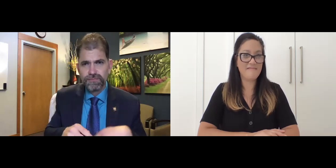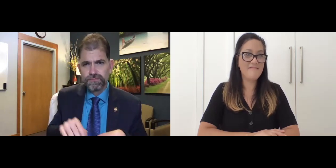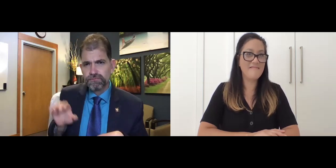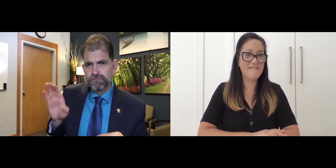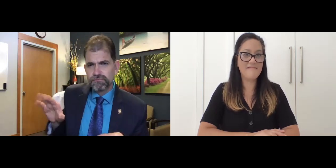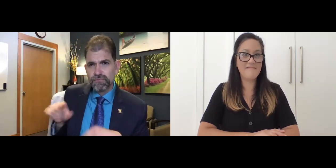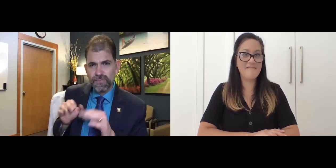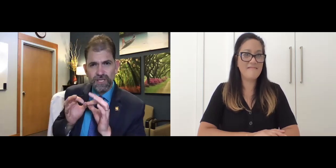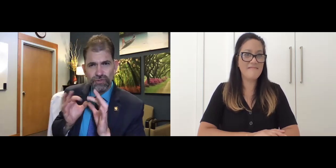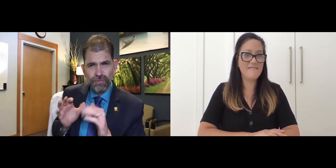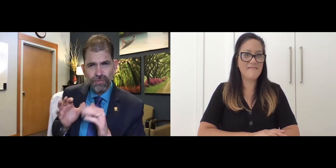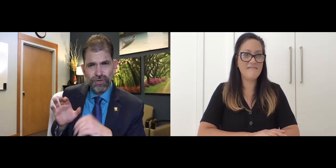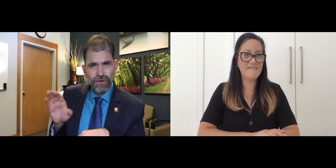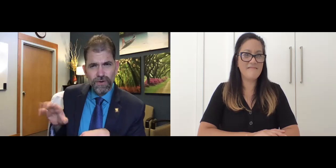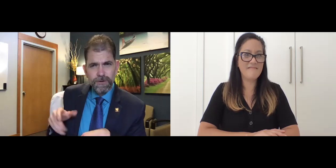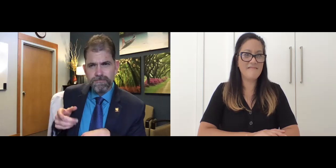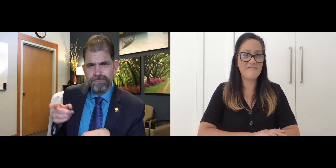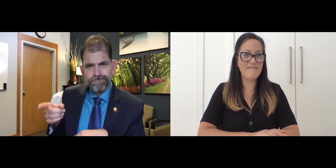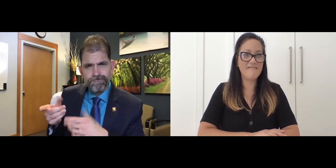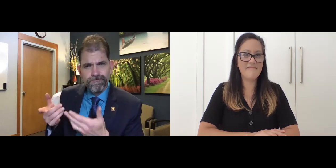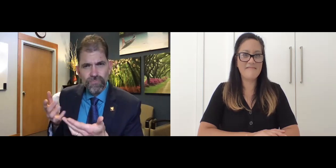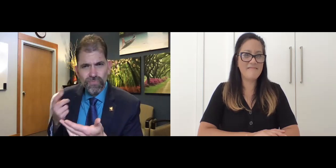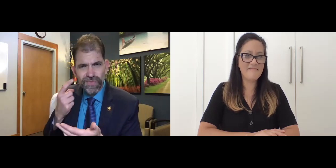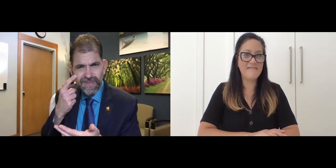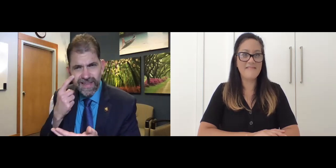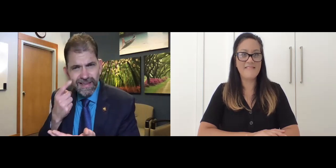in the evaluation room and then the doctor asking the interpreter